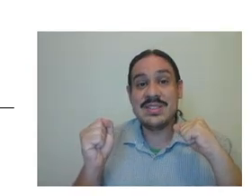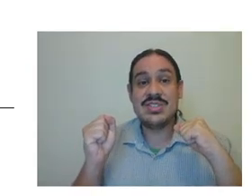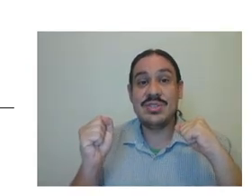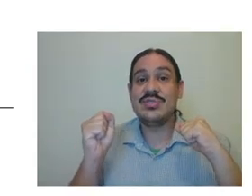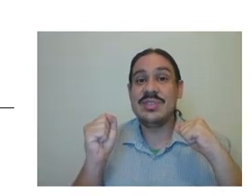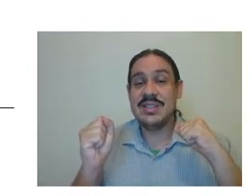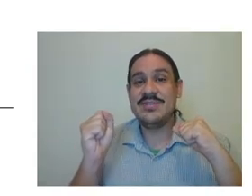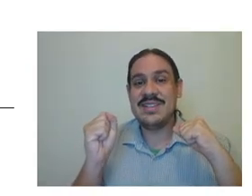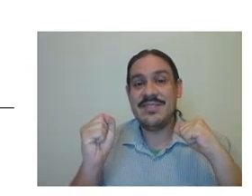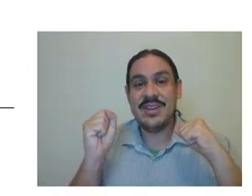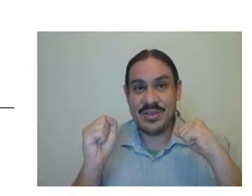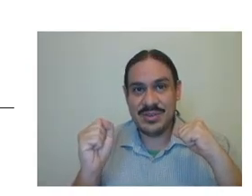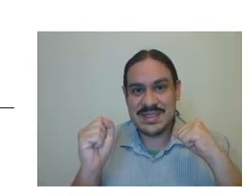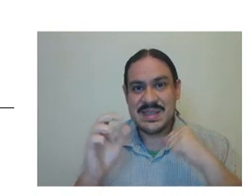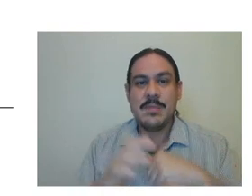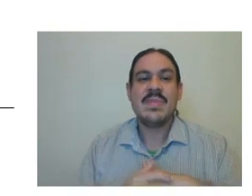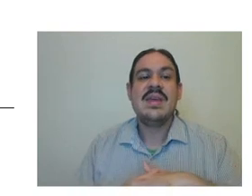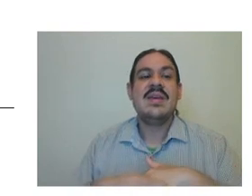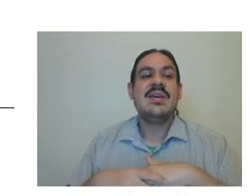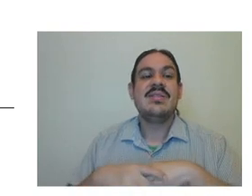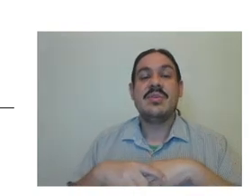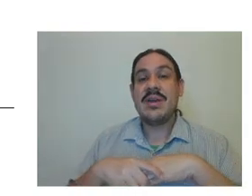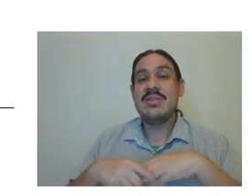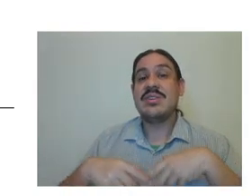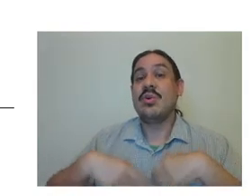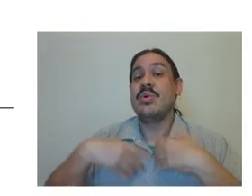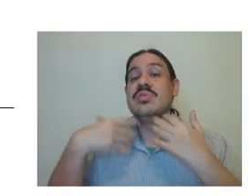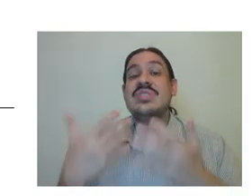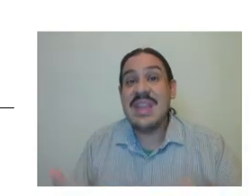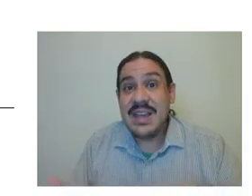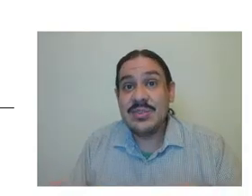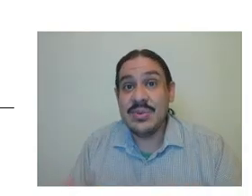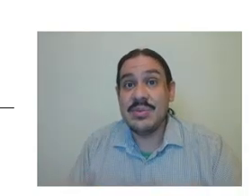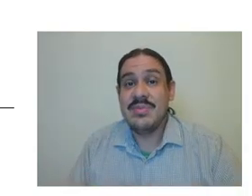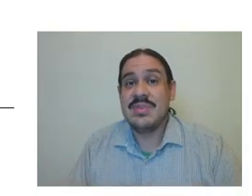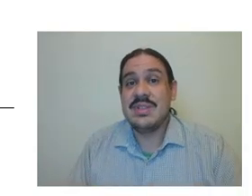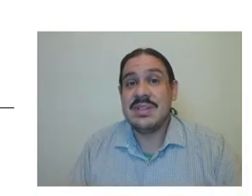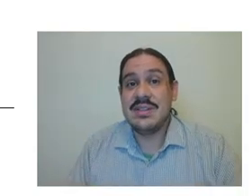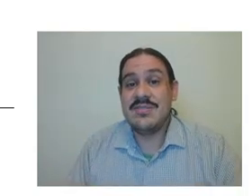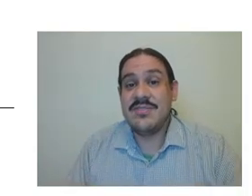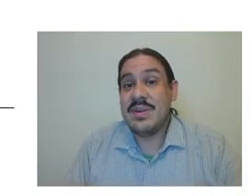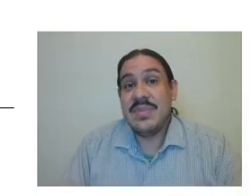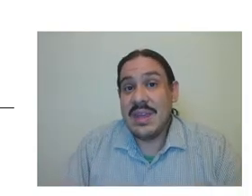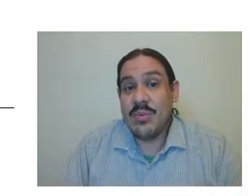sign language as their native language but they're going to acquire their